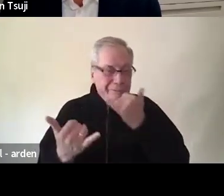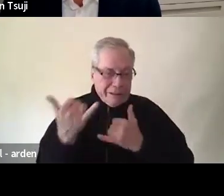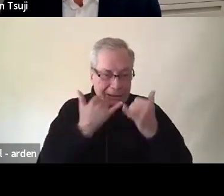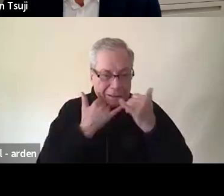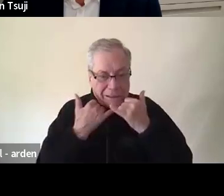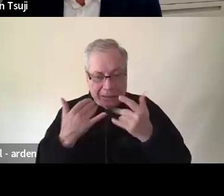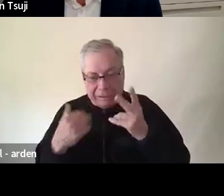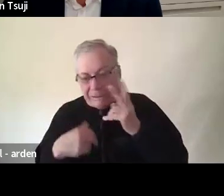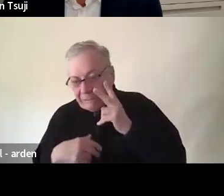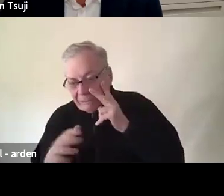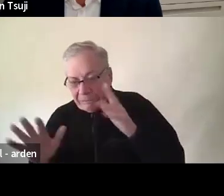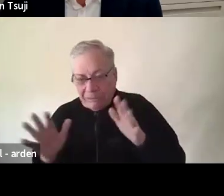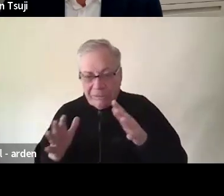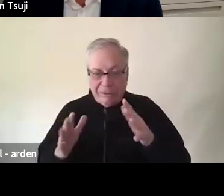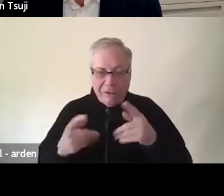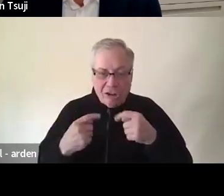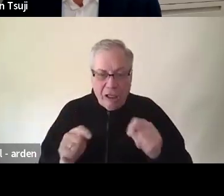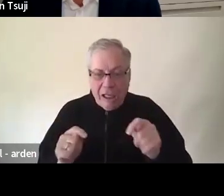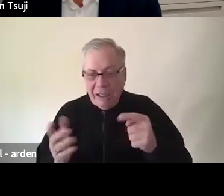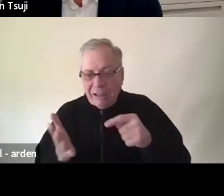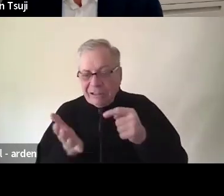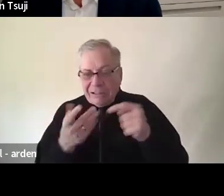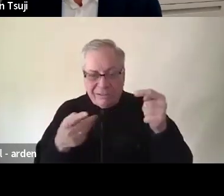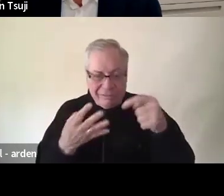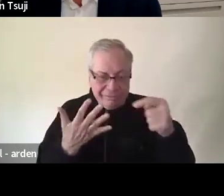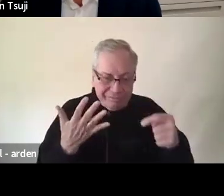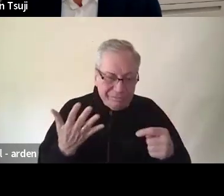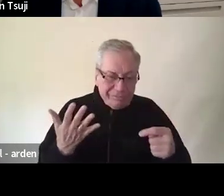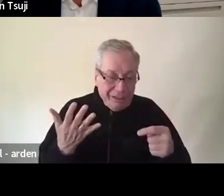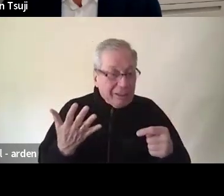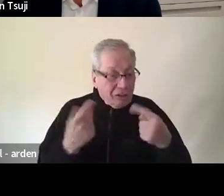And then trying to see what else has been used